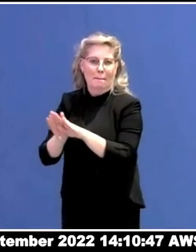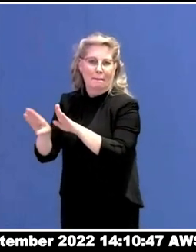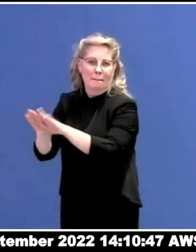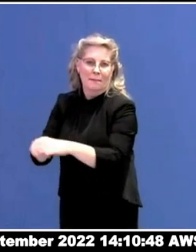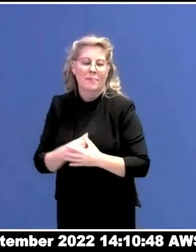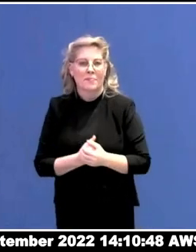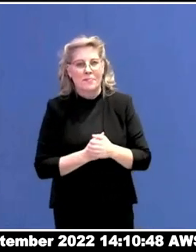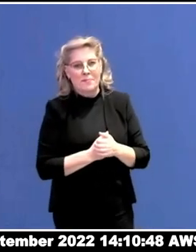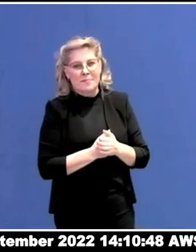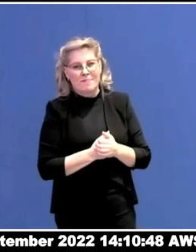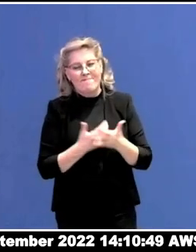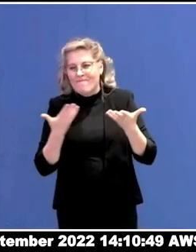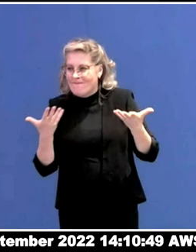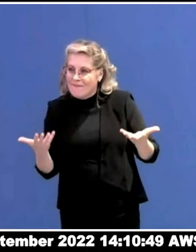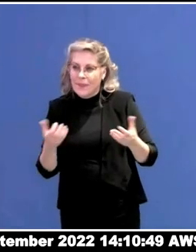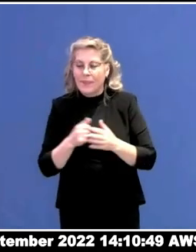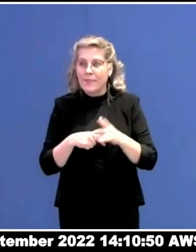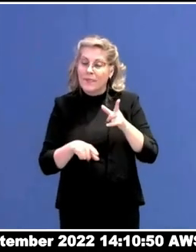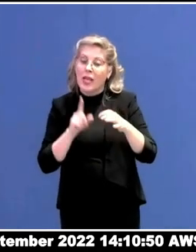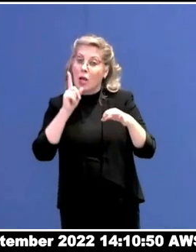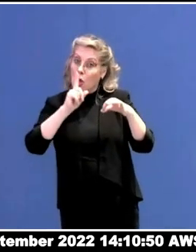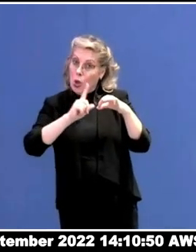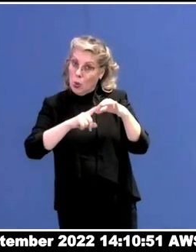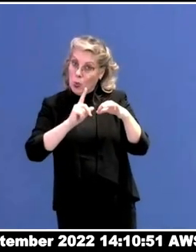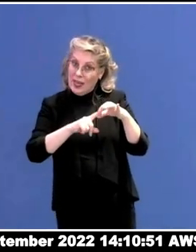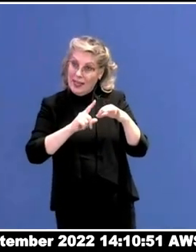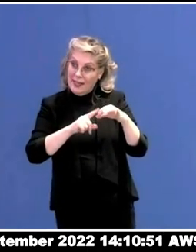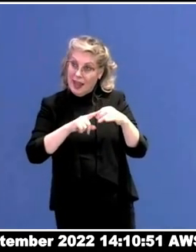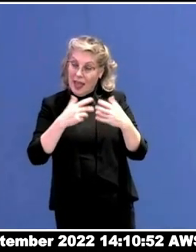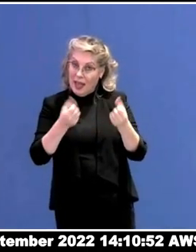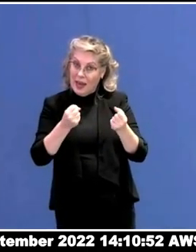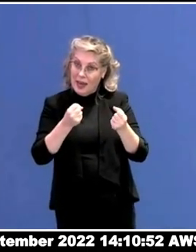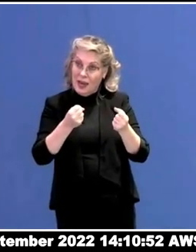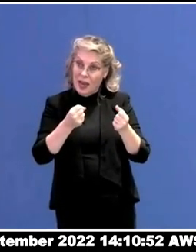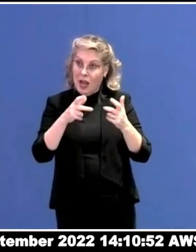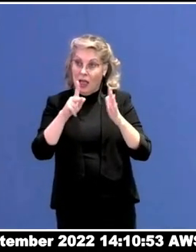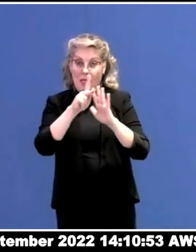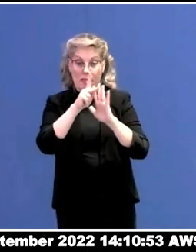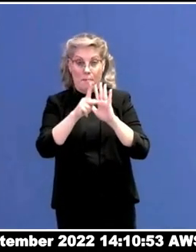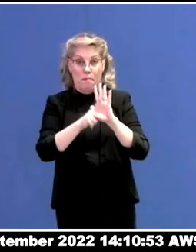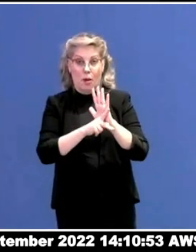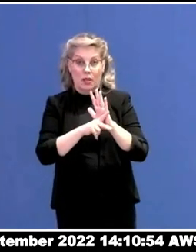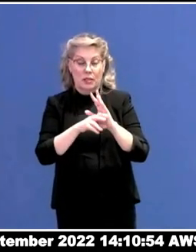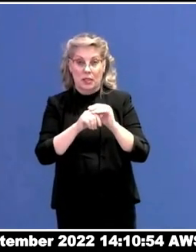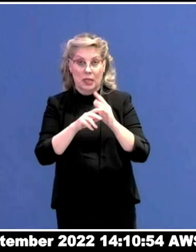What we have in Queensland is the policy is jobs, jobs, jobs for people in prison to get